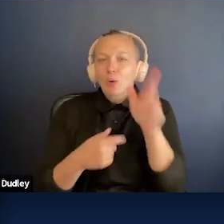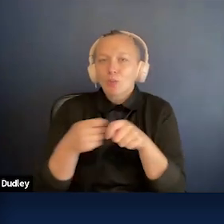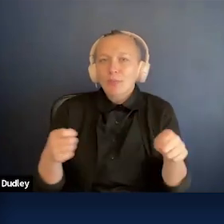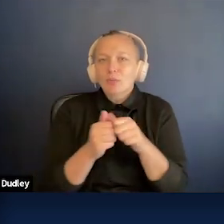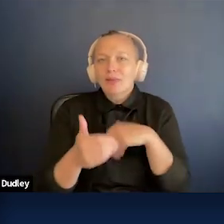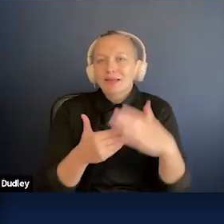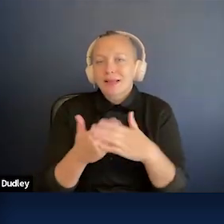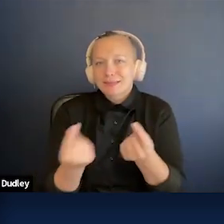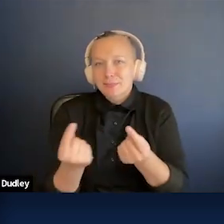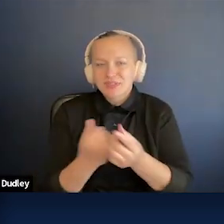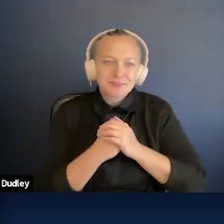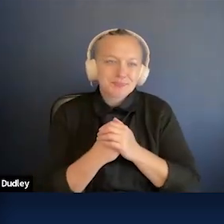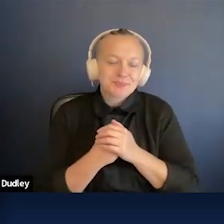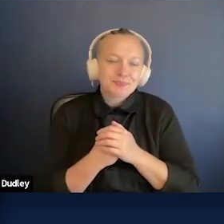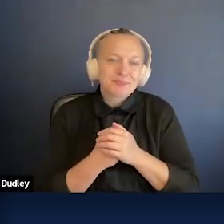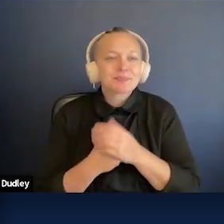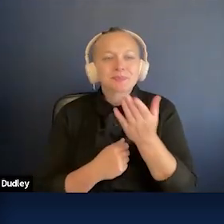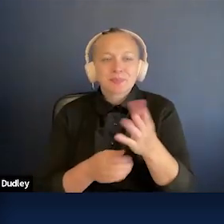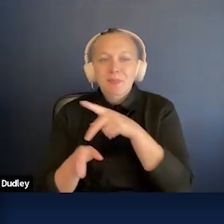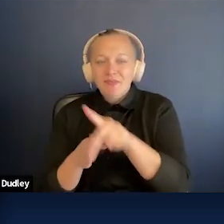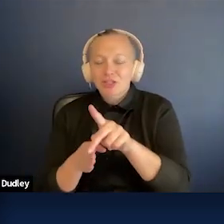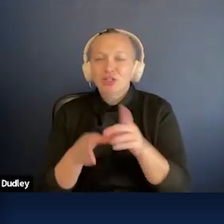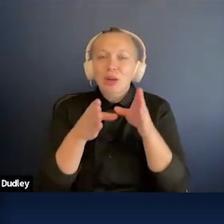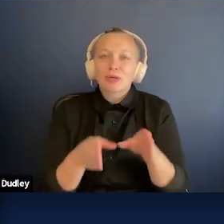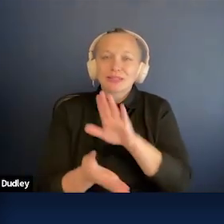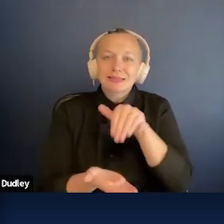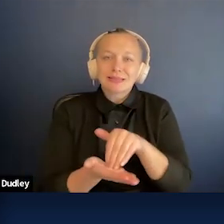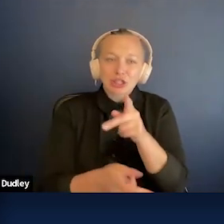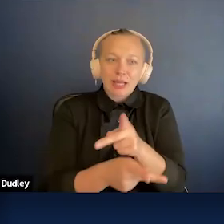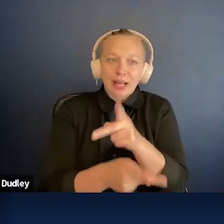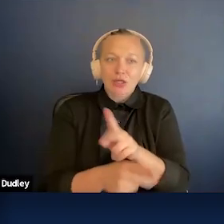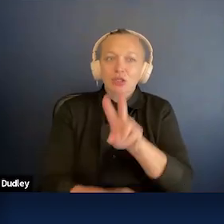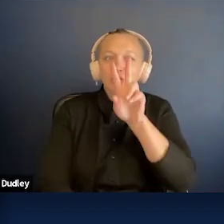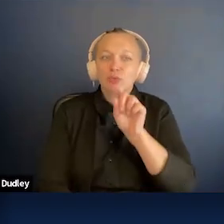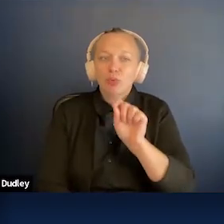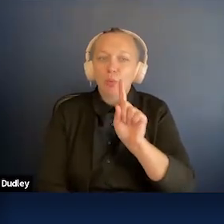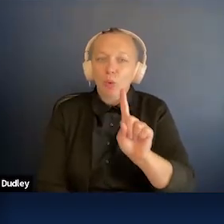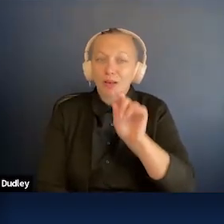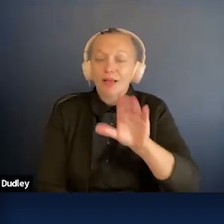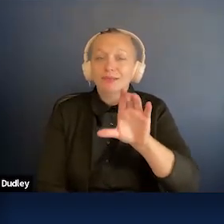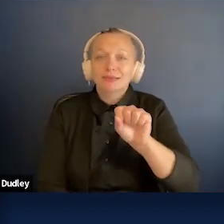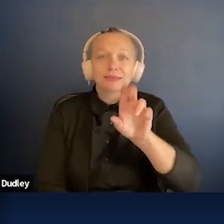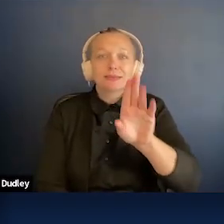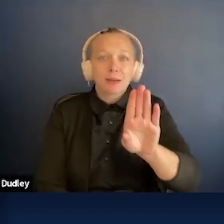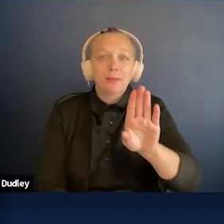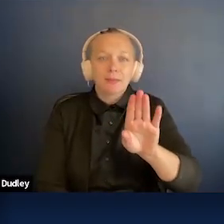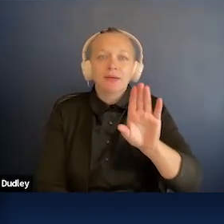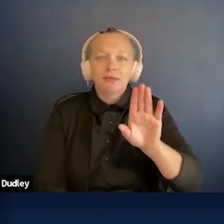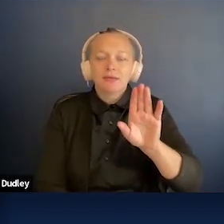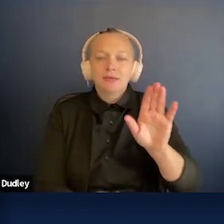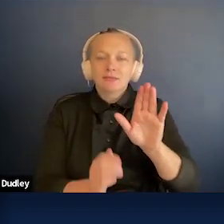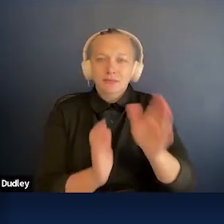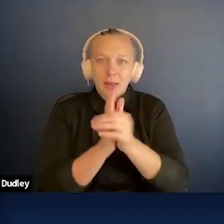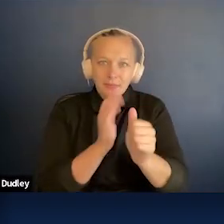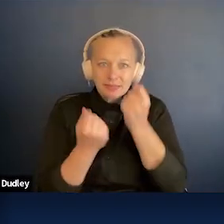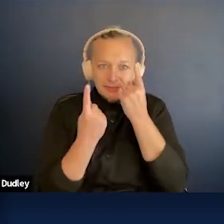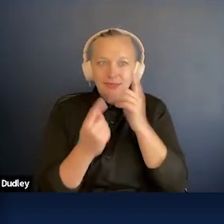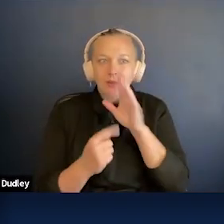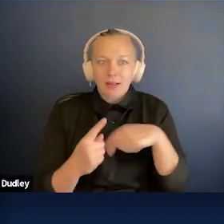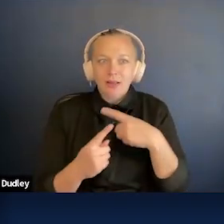So, within professionalism and patient-centered care, um, 2.1, the subcompetency 2.1, mentions, um, explore and mitigate one's own implicit biases.